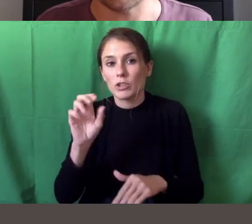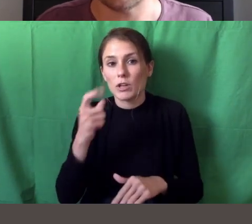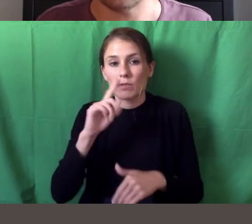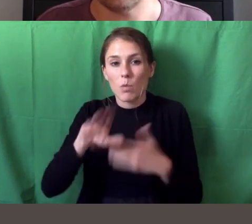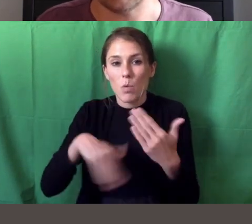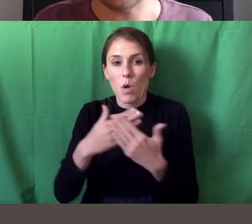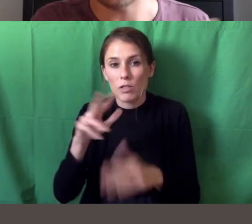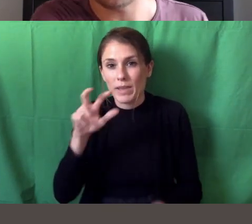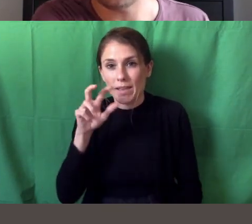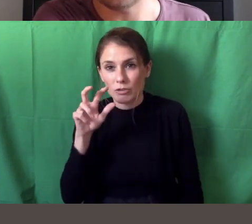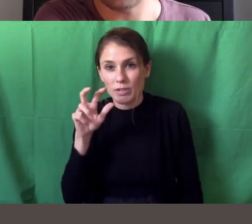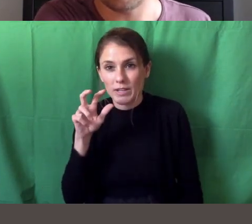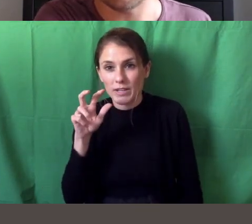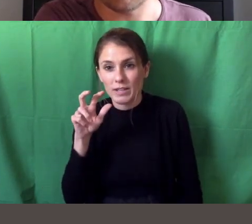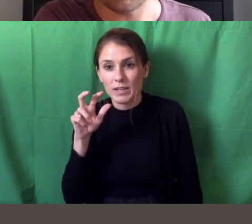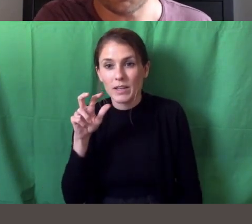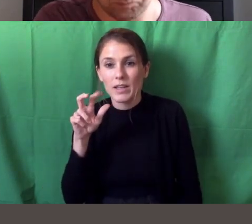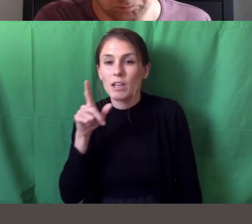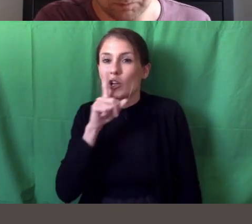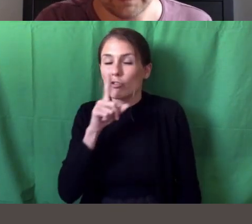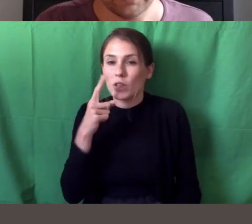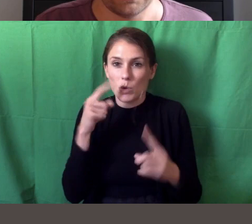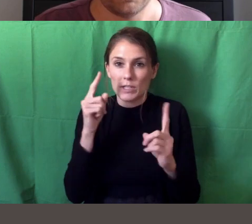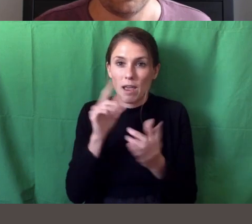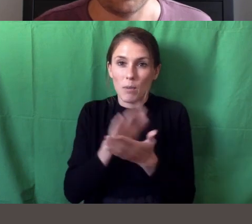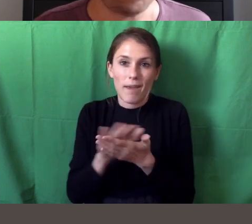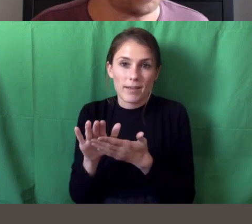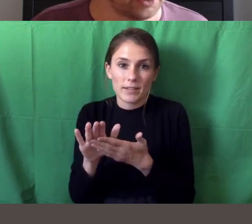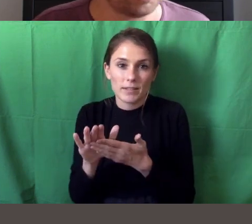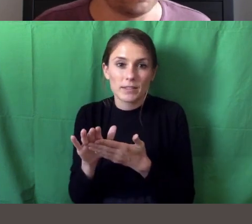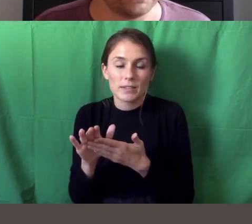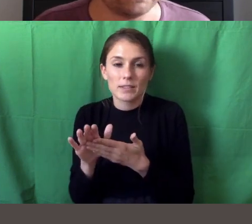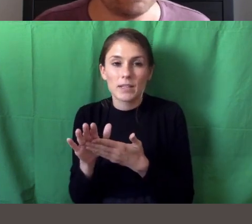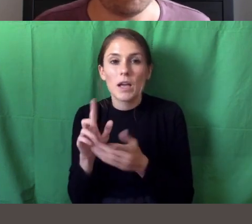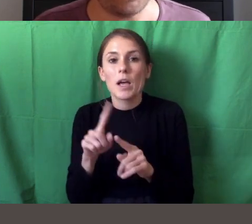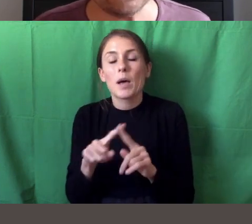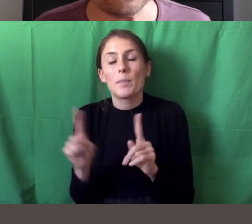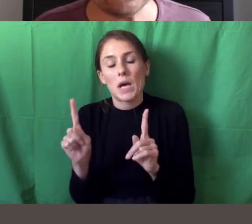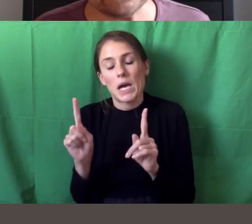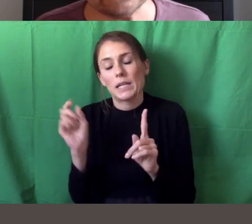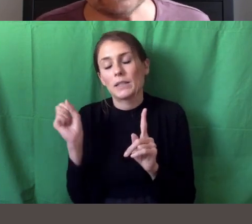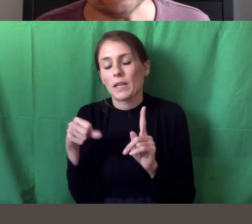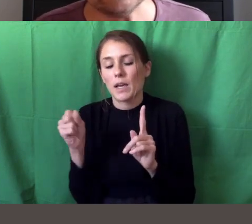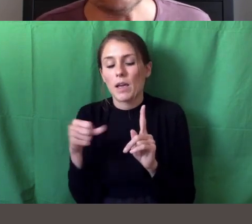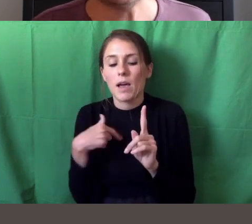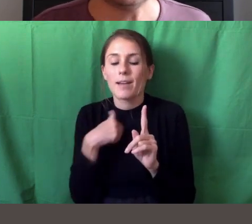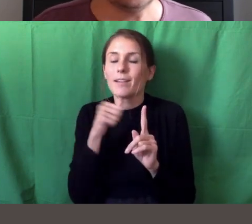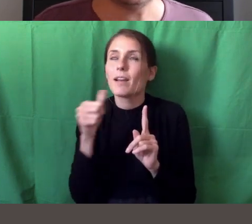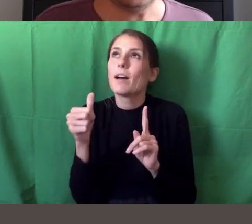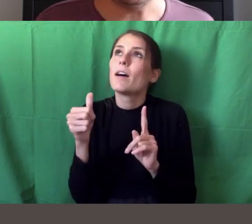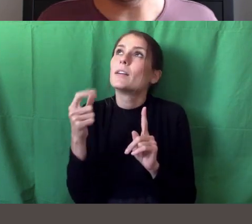wrote the plugin to run tox against all 300 repositories. And this worked out pretty nicely.